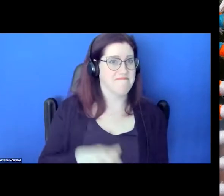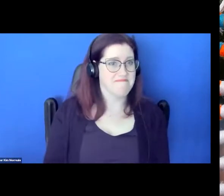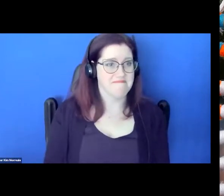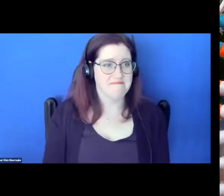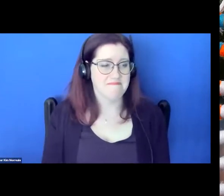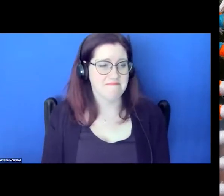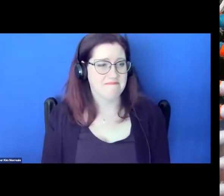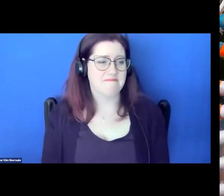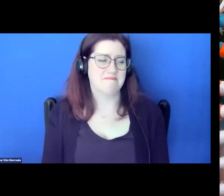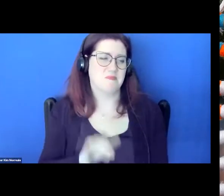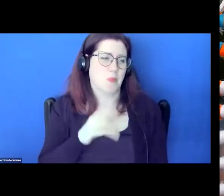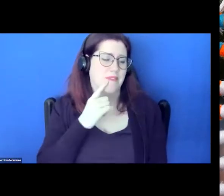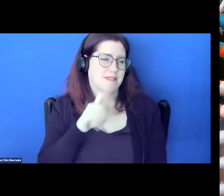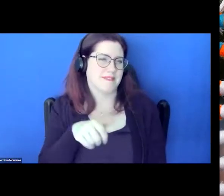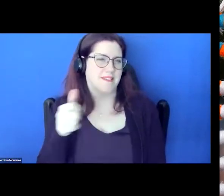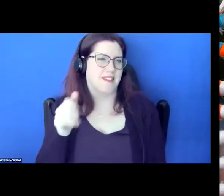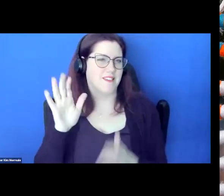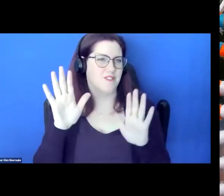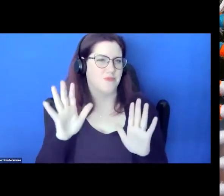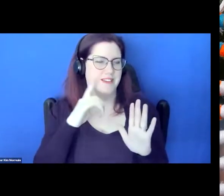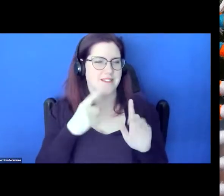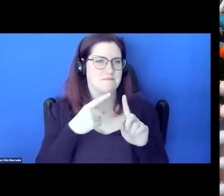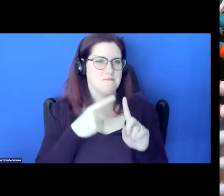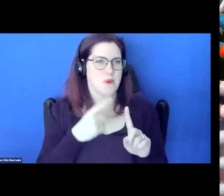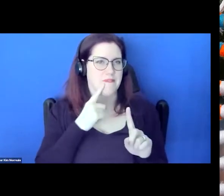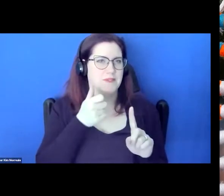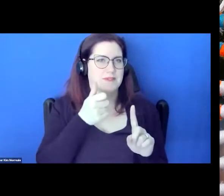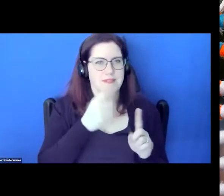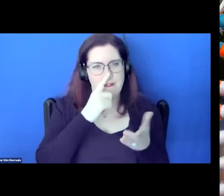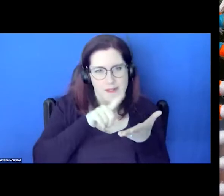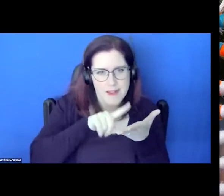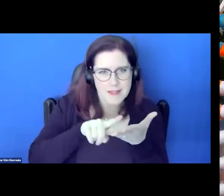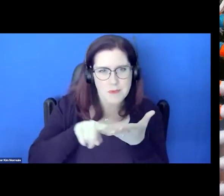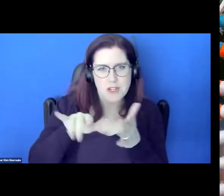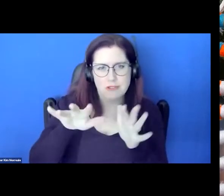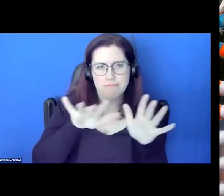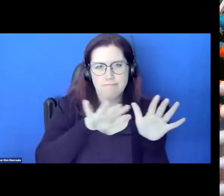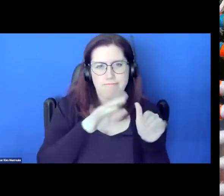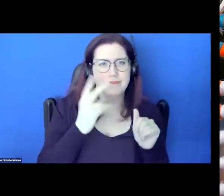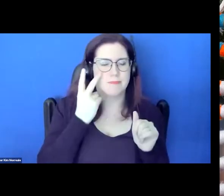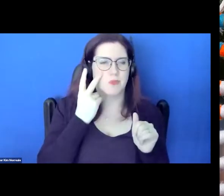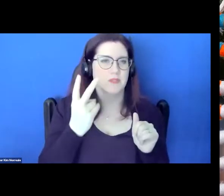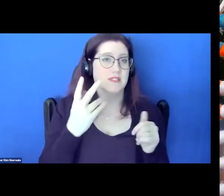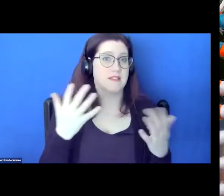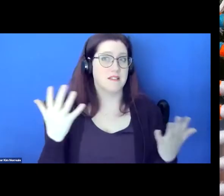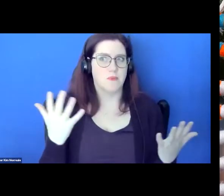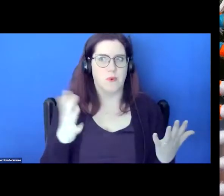So that's just another great point of like self-exploration is to look at what tribal communities